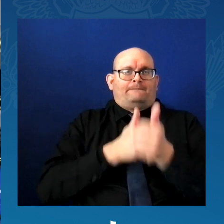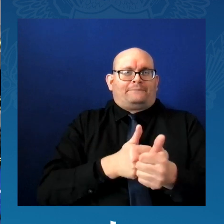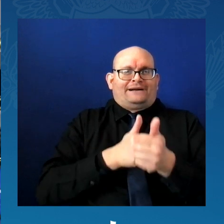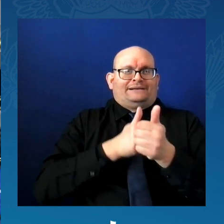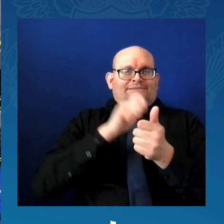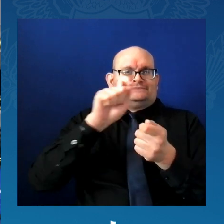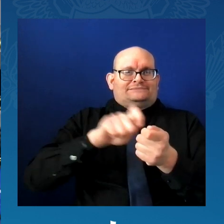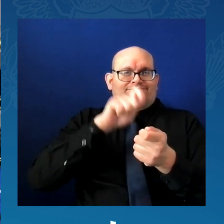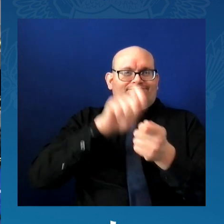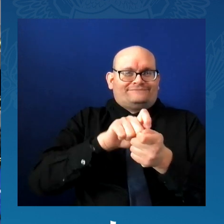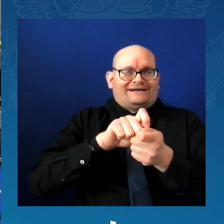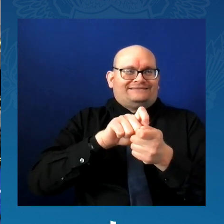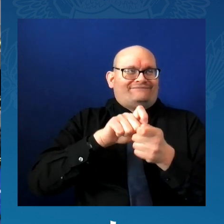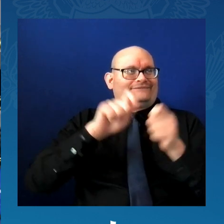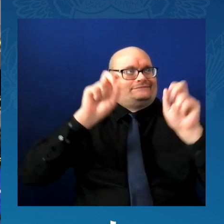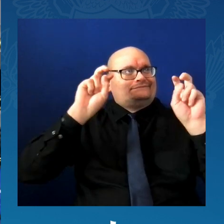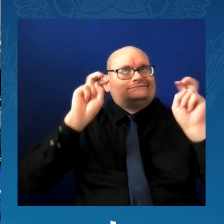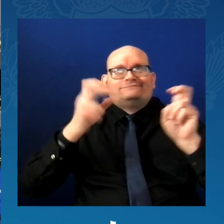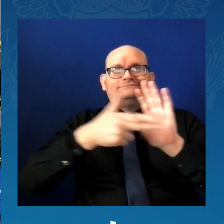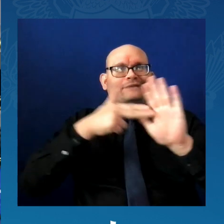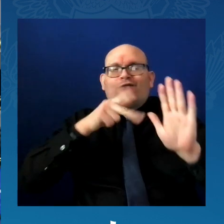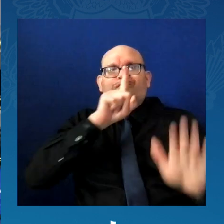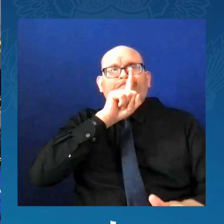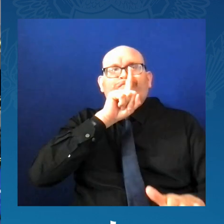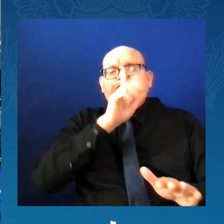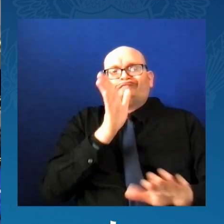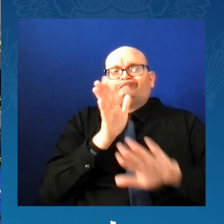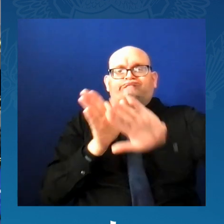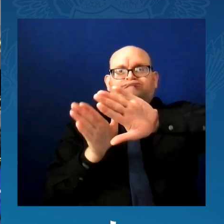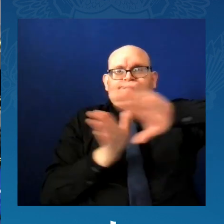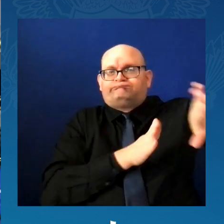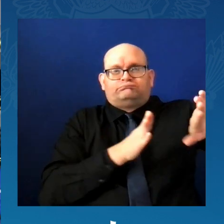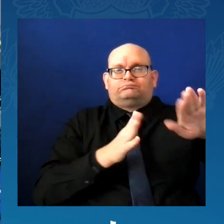but what skills are required to actually to perform the job?